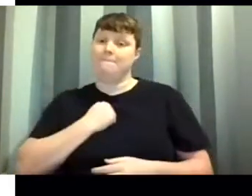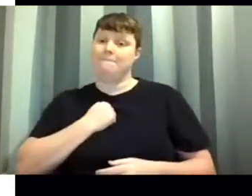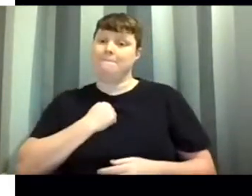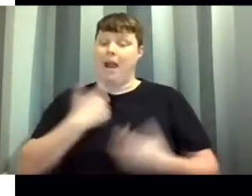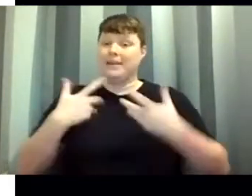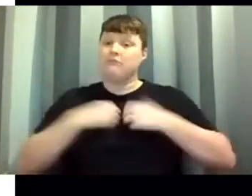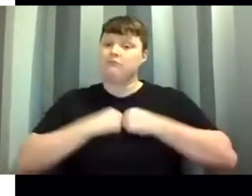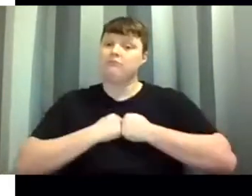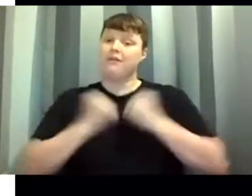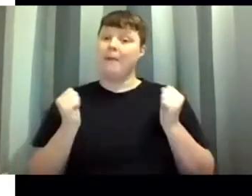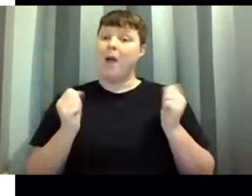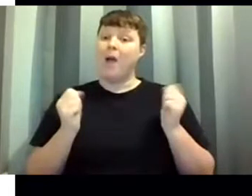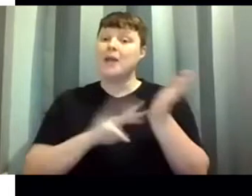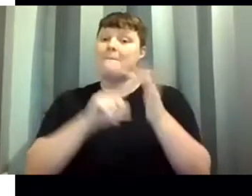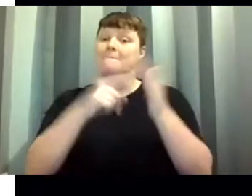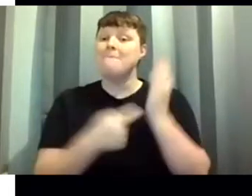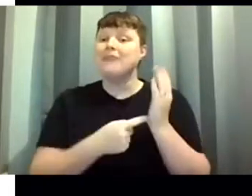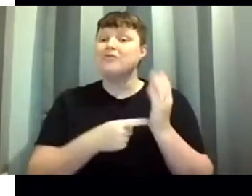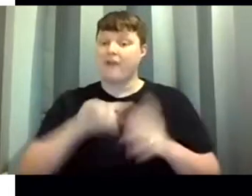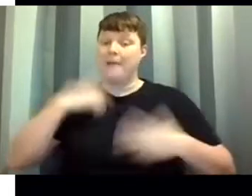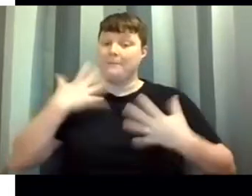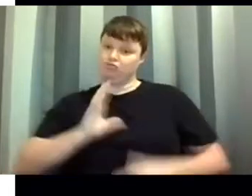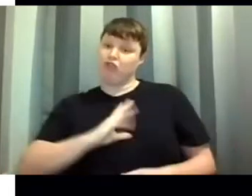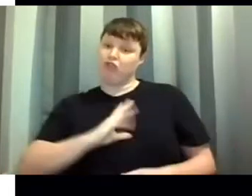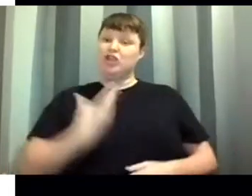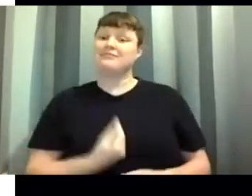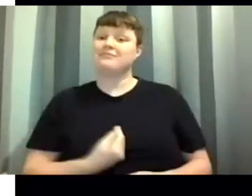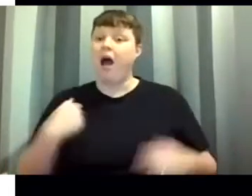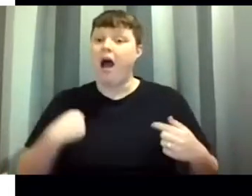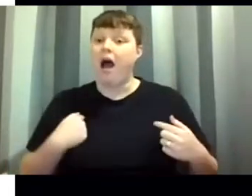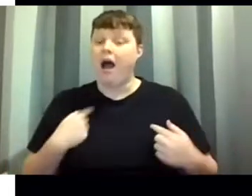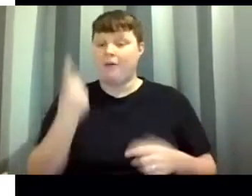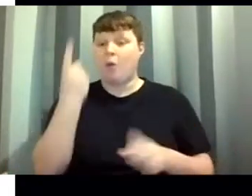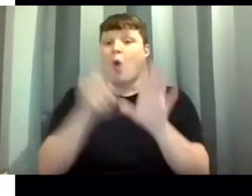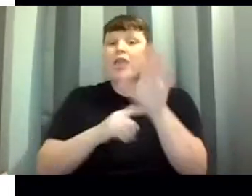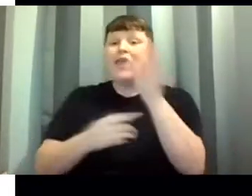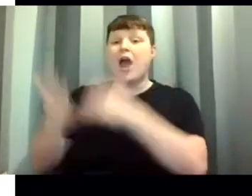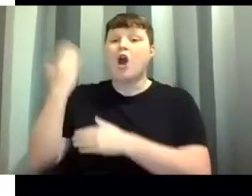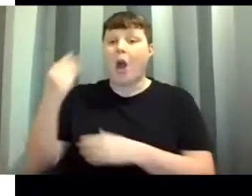Office as transgender. I did that just over a year ago and I did that by powerpoint and some people